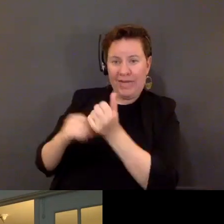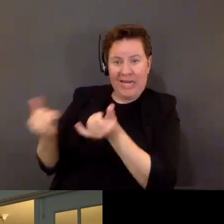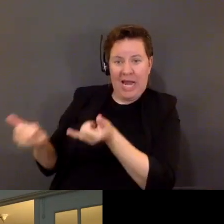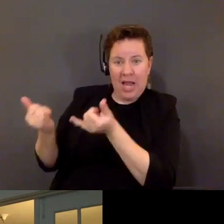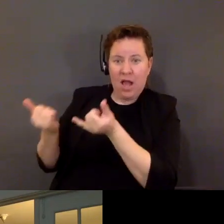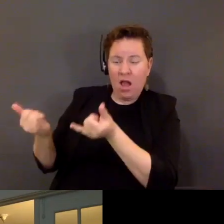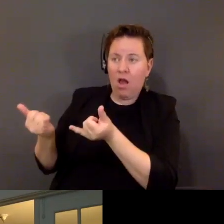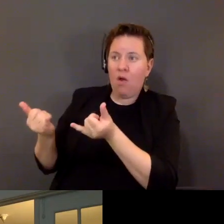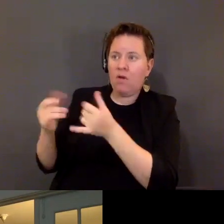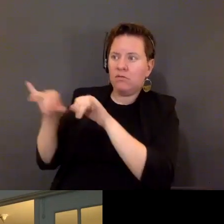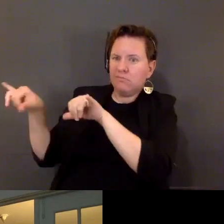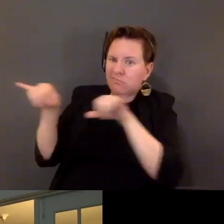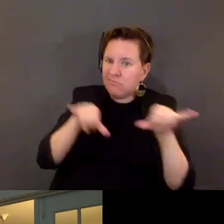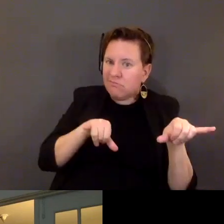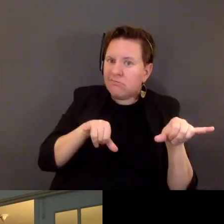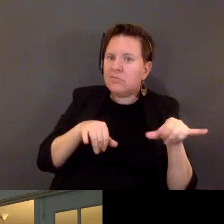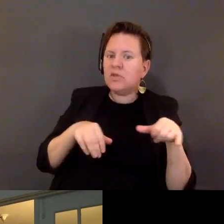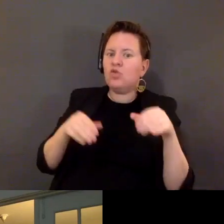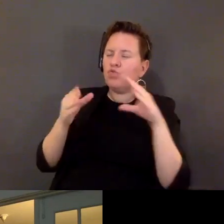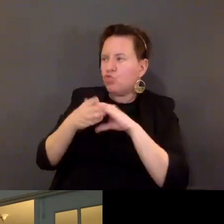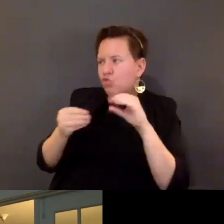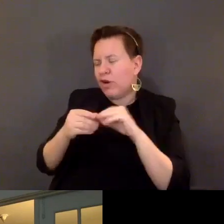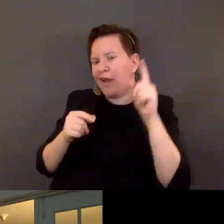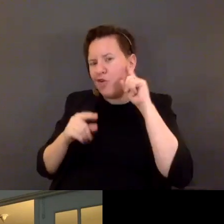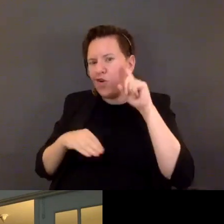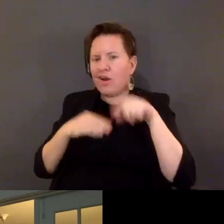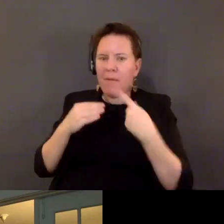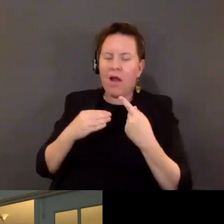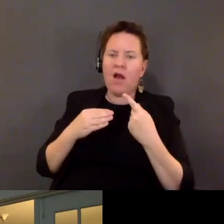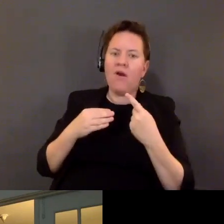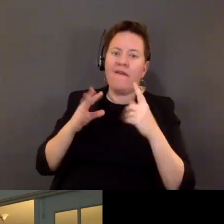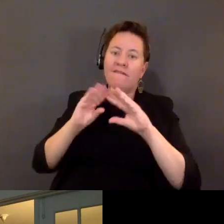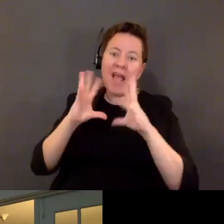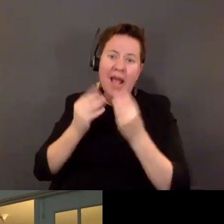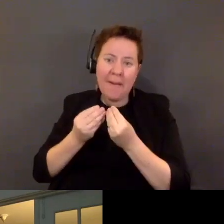you know stories that i've heard about family members of yours who i've never met